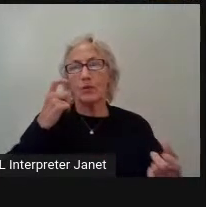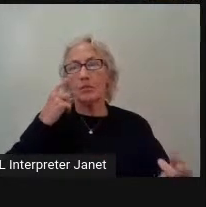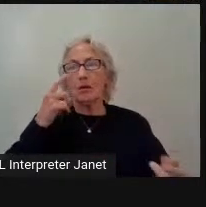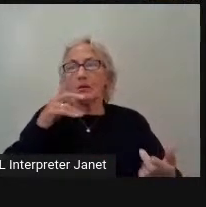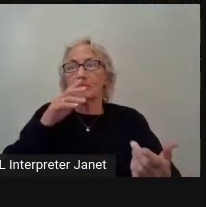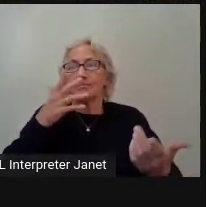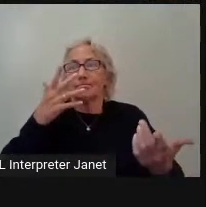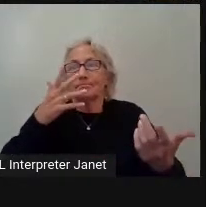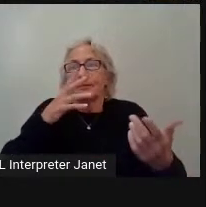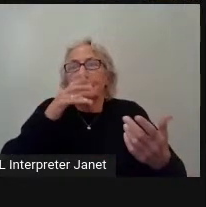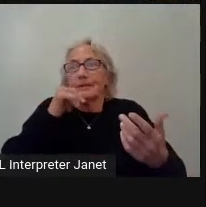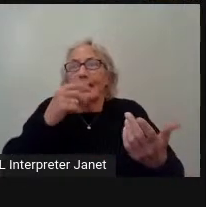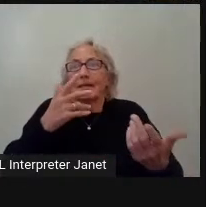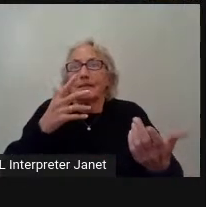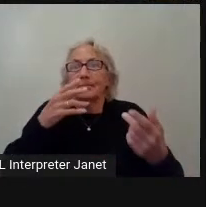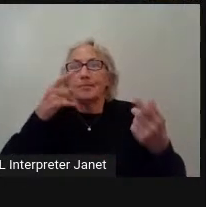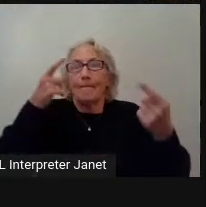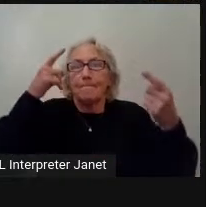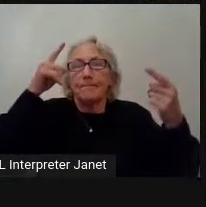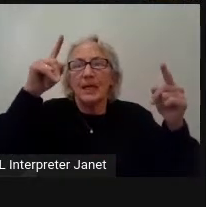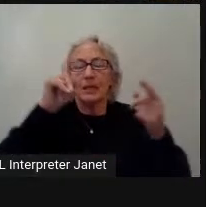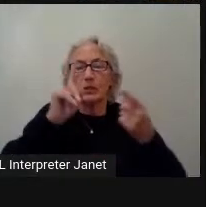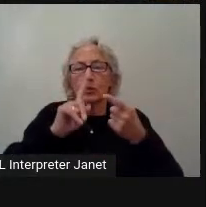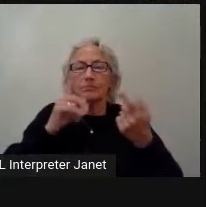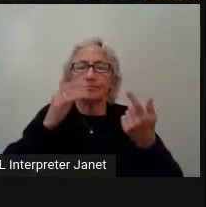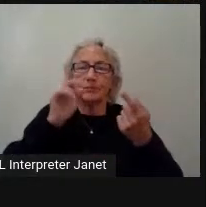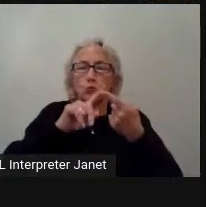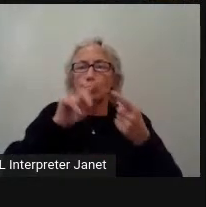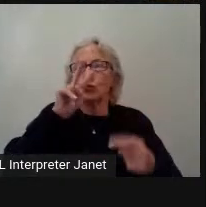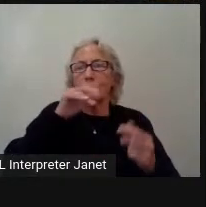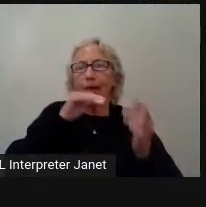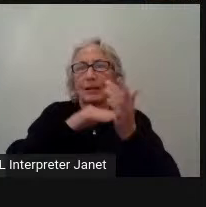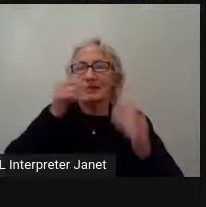were planned in 2013 that did not even make it to 2016.